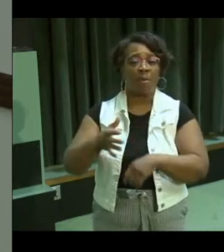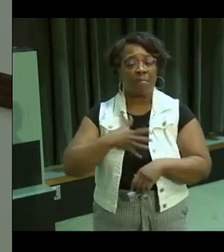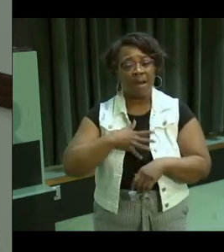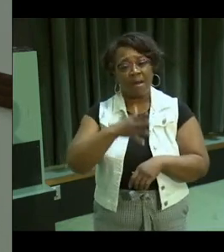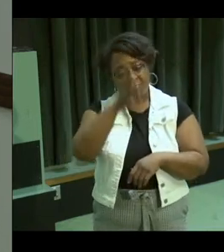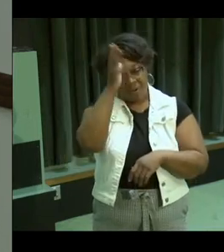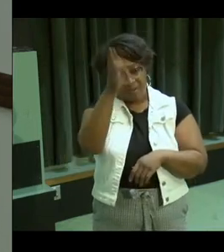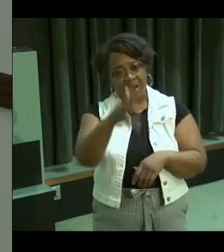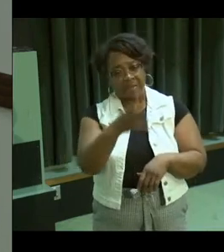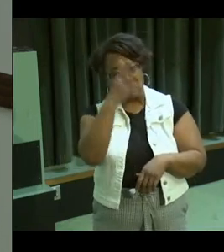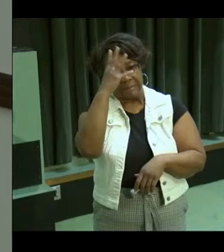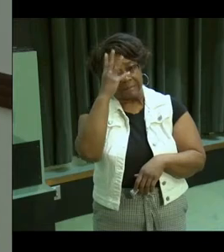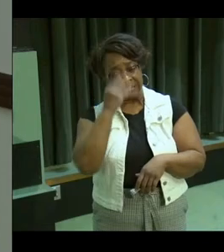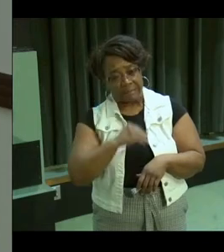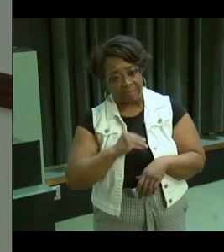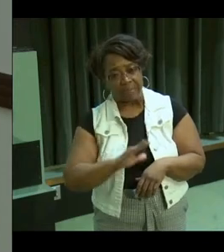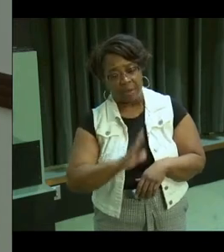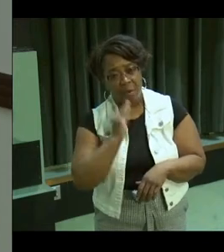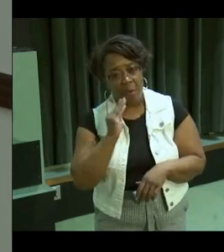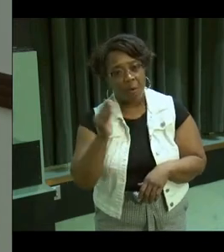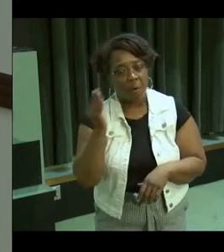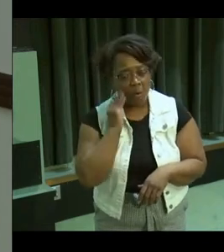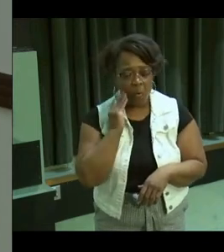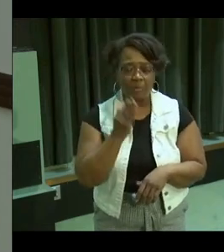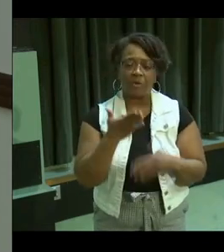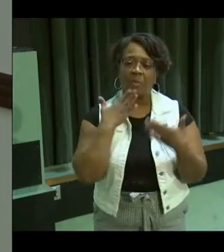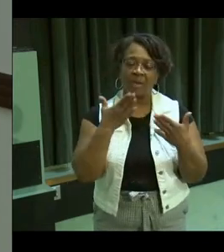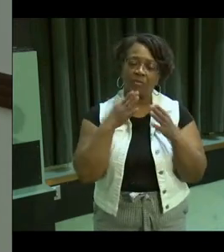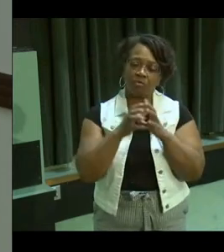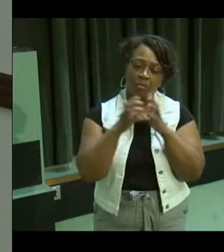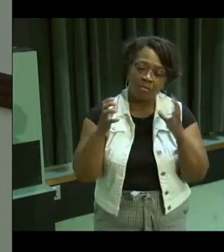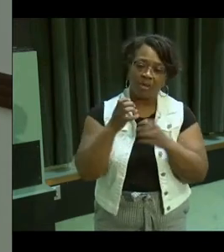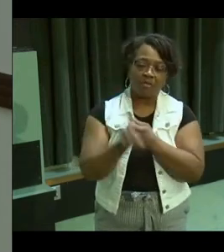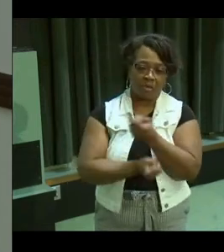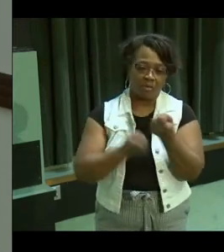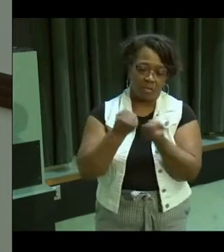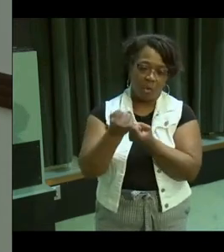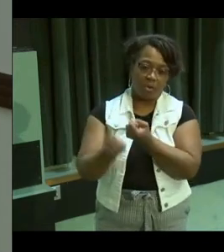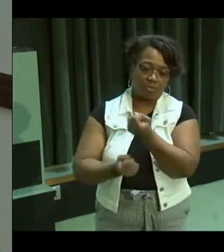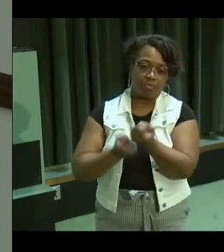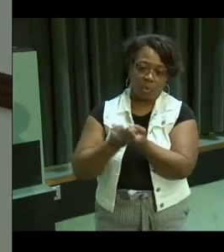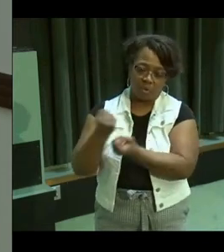their home. And so just thank